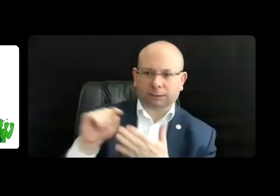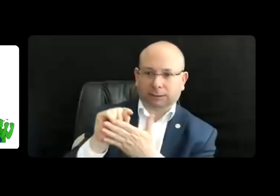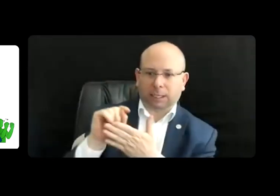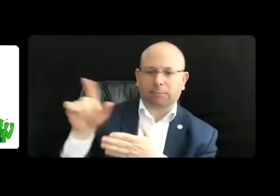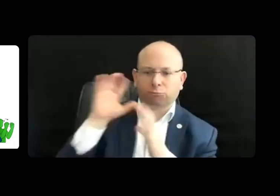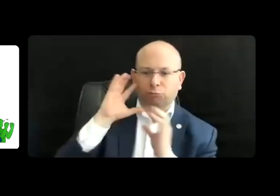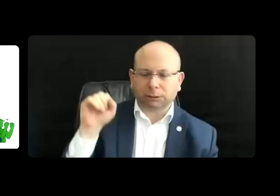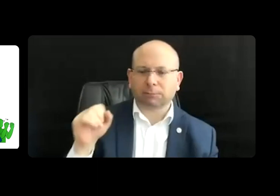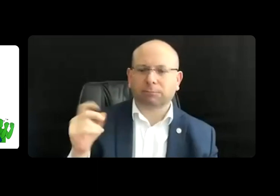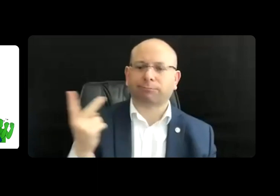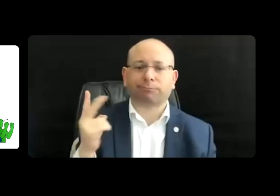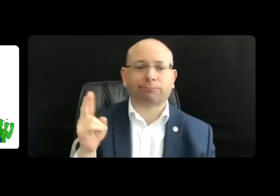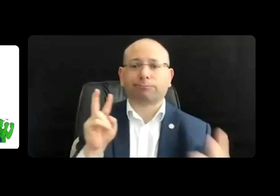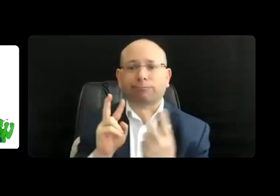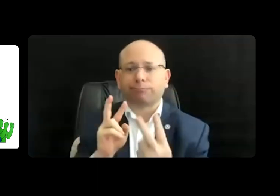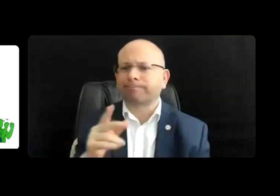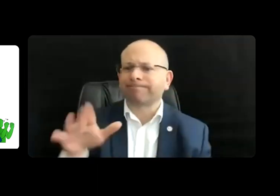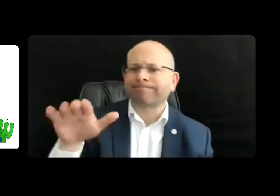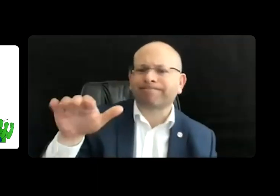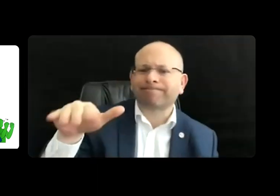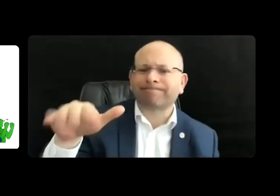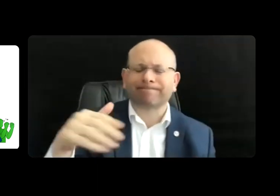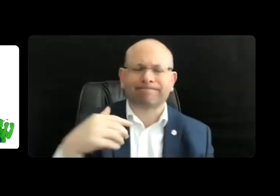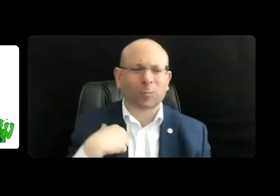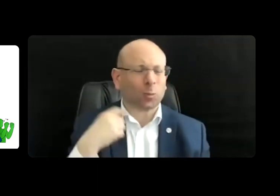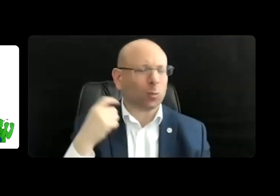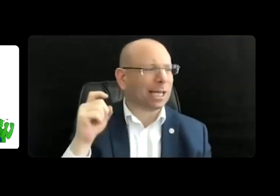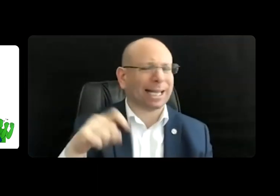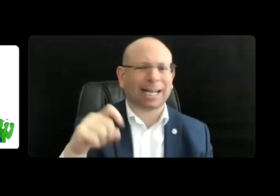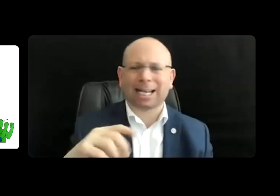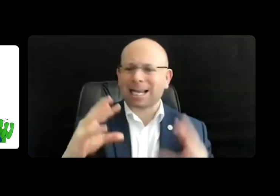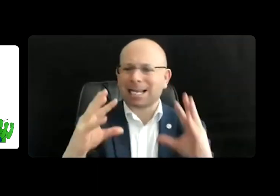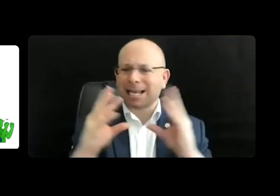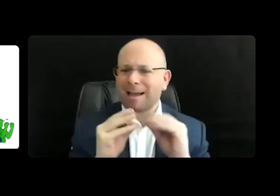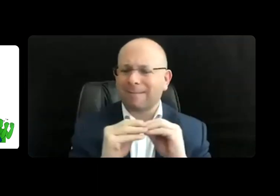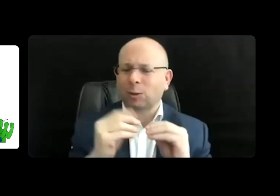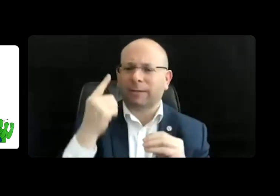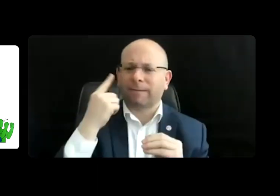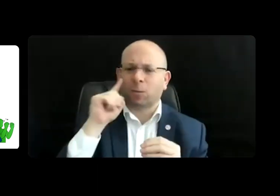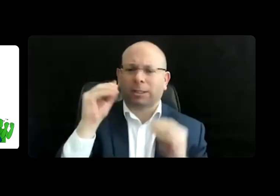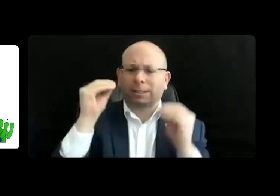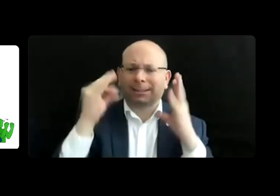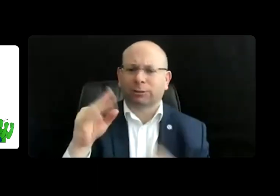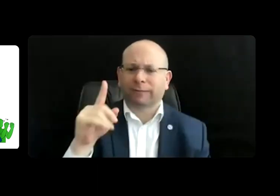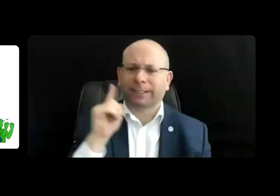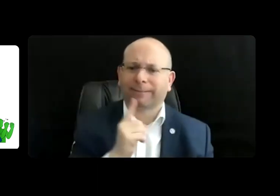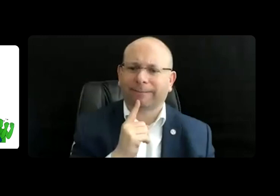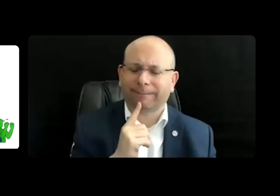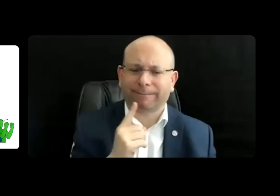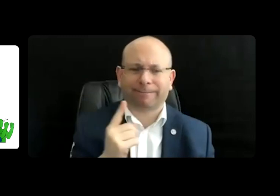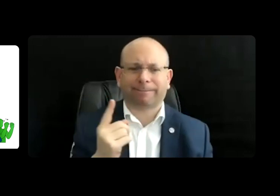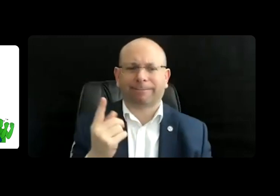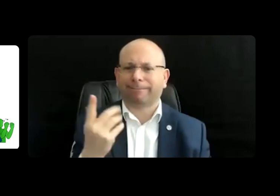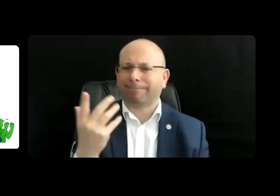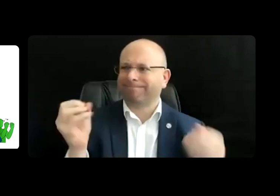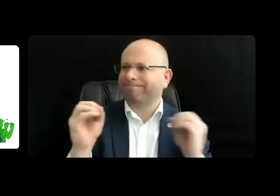who was then NAD president. And they said to us we need a conference specifically for